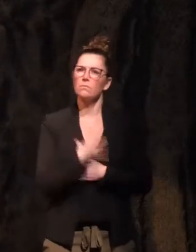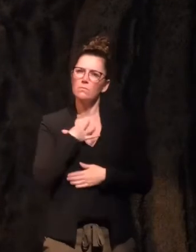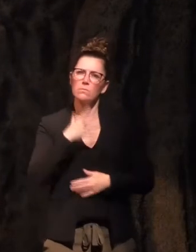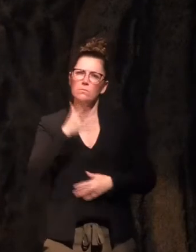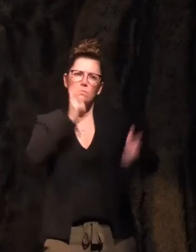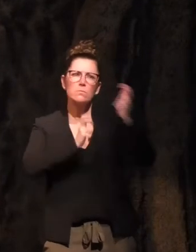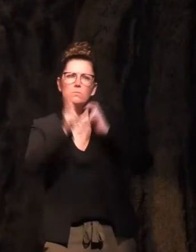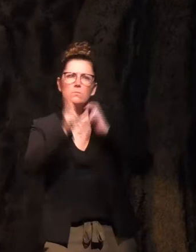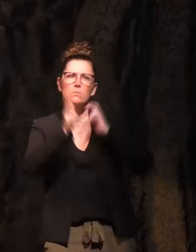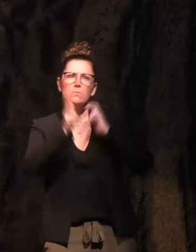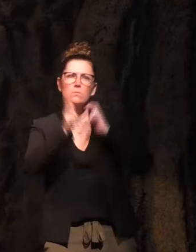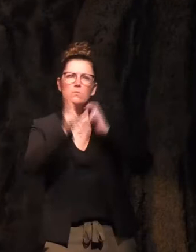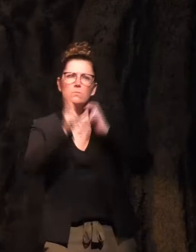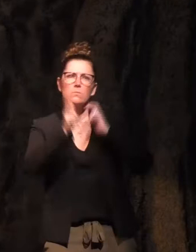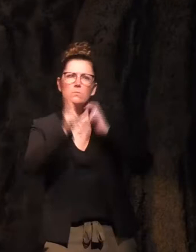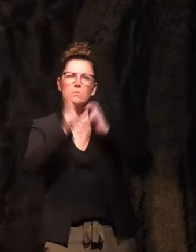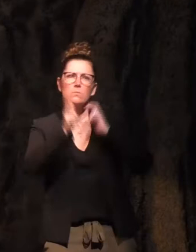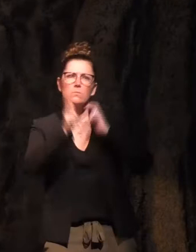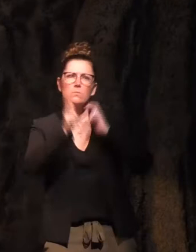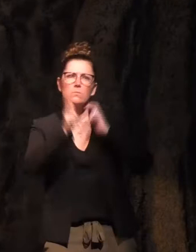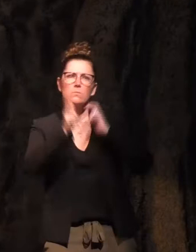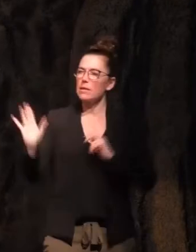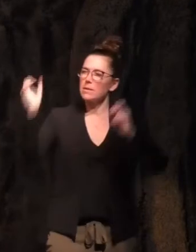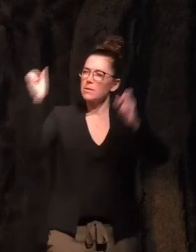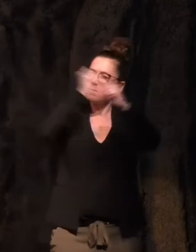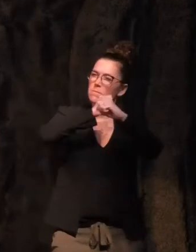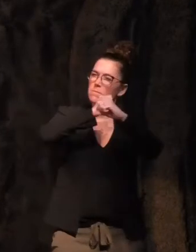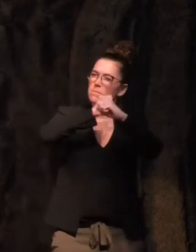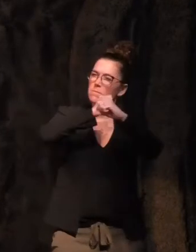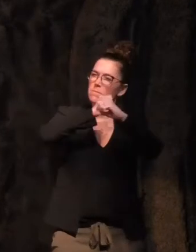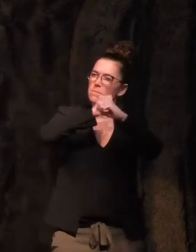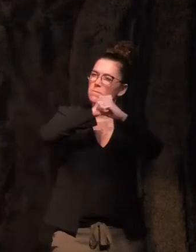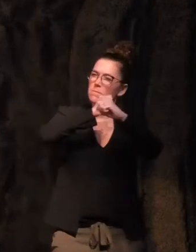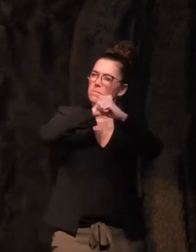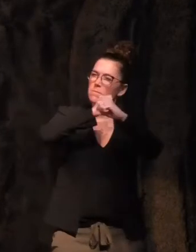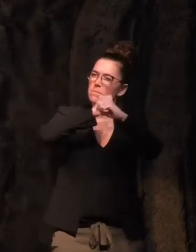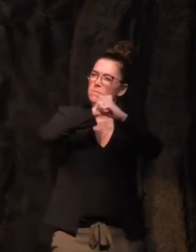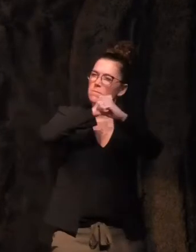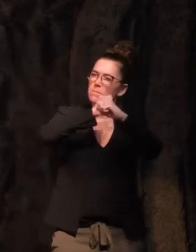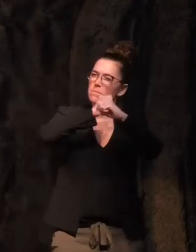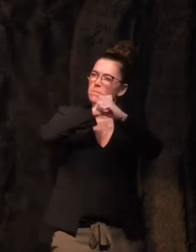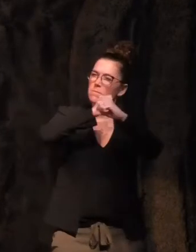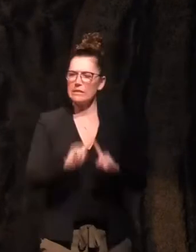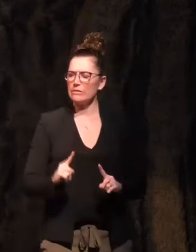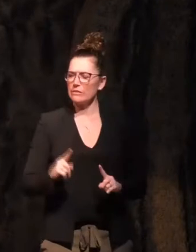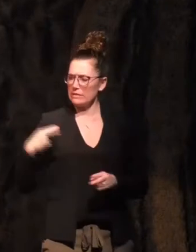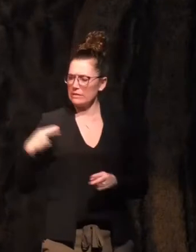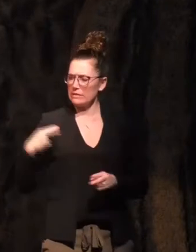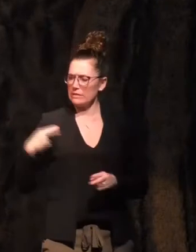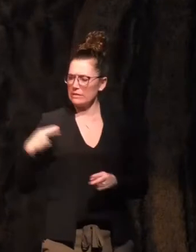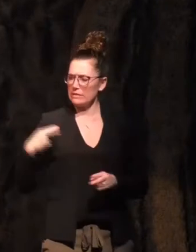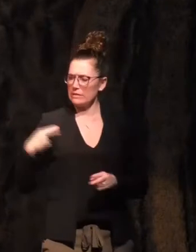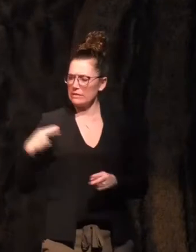of how each of us might stand in the center of the multiple histories that we all occupy, often through no desire of our own,